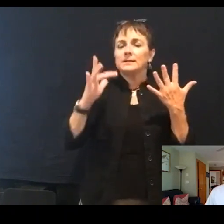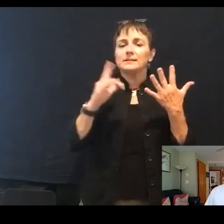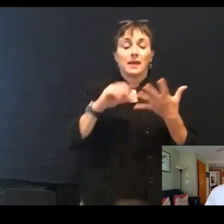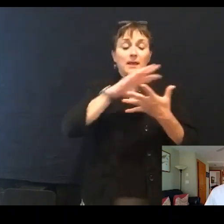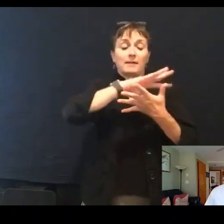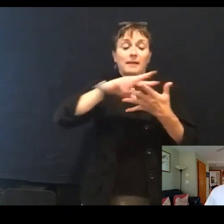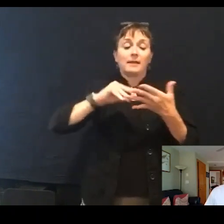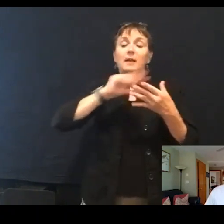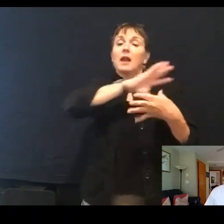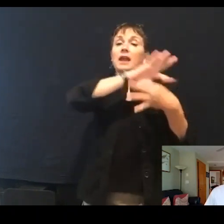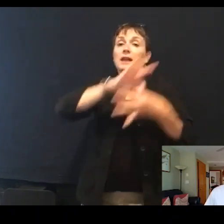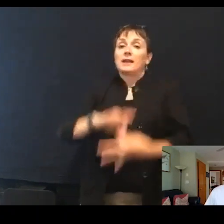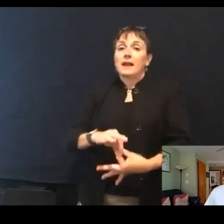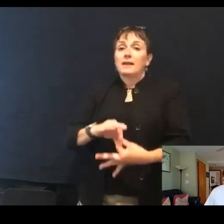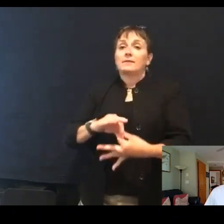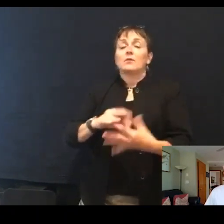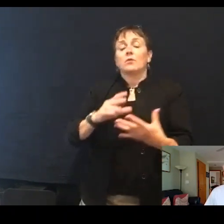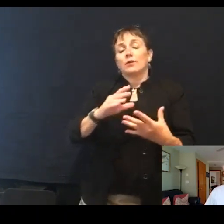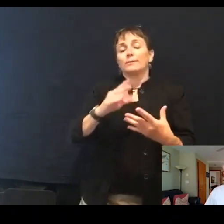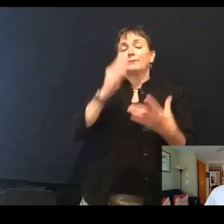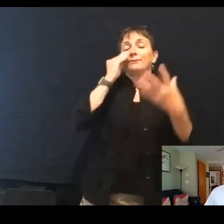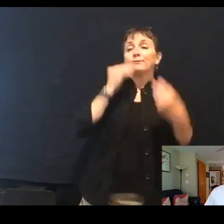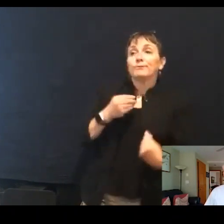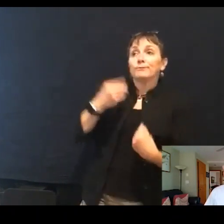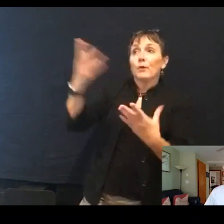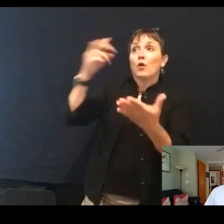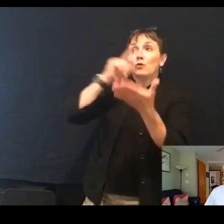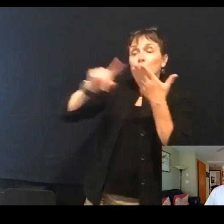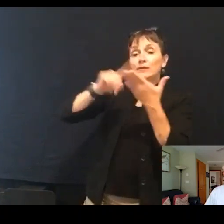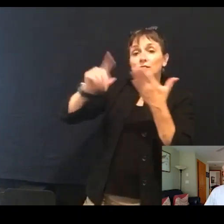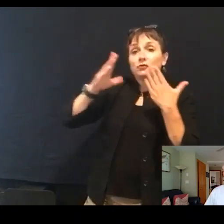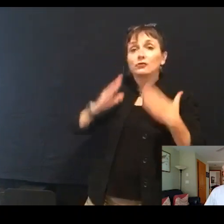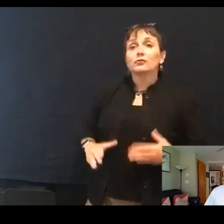all of that information to researchers, to industry.